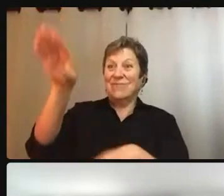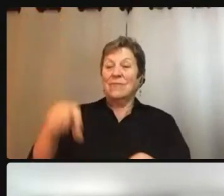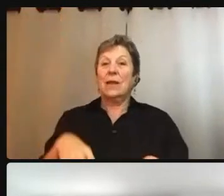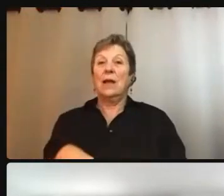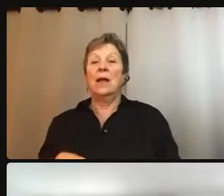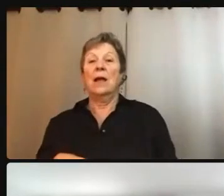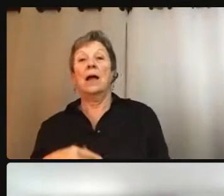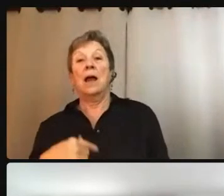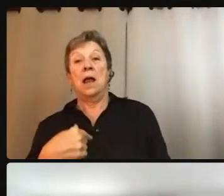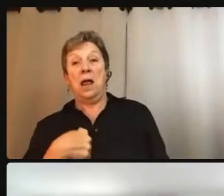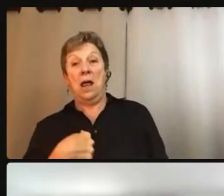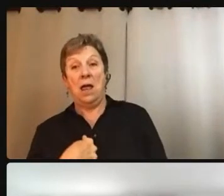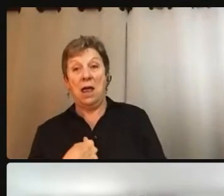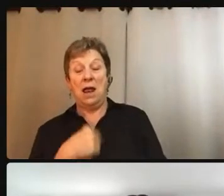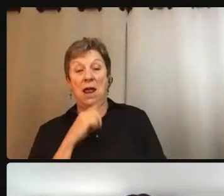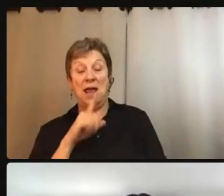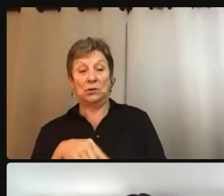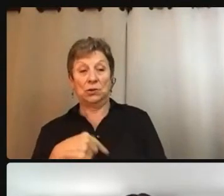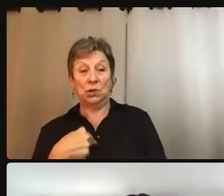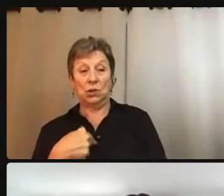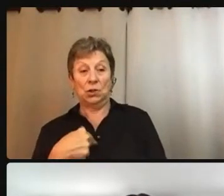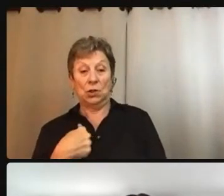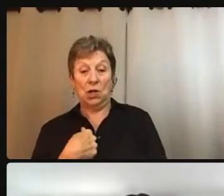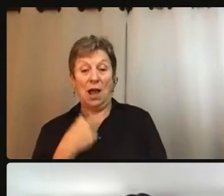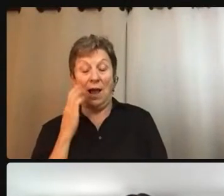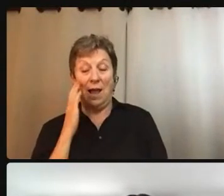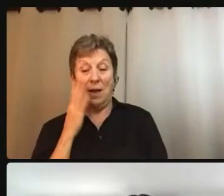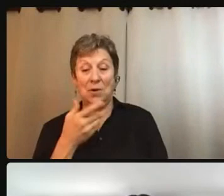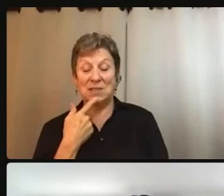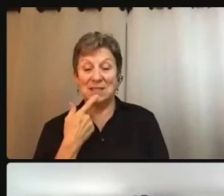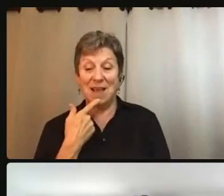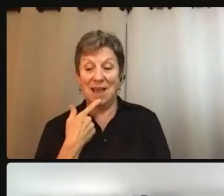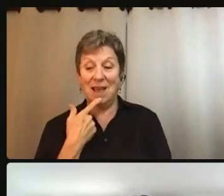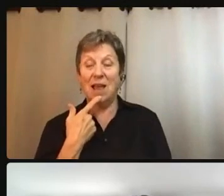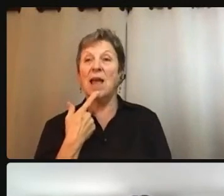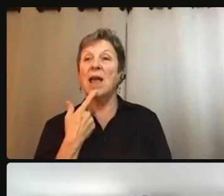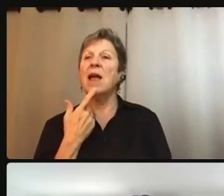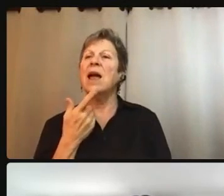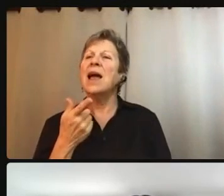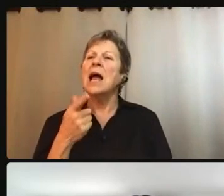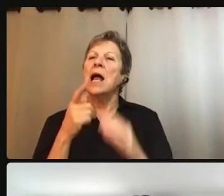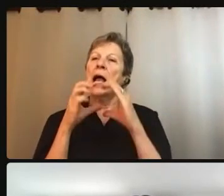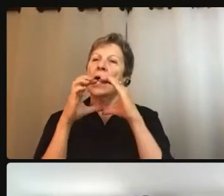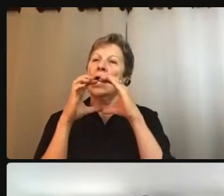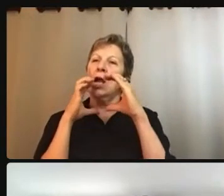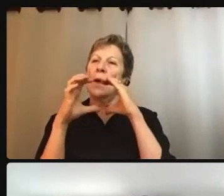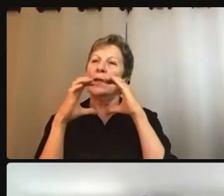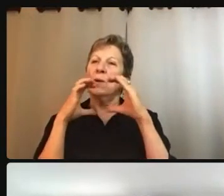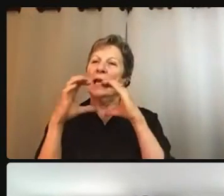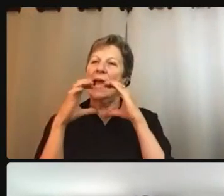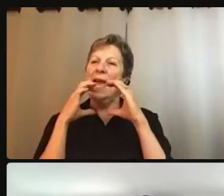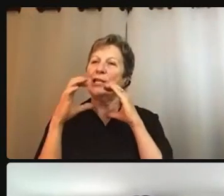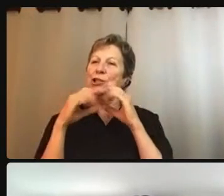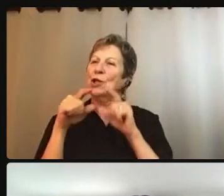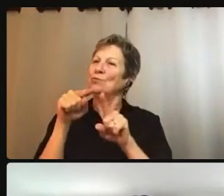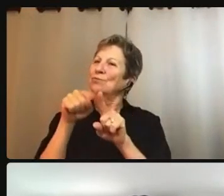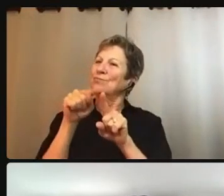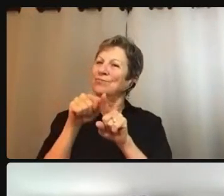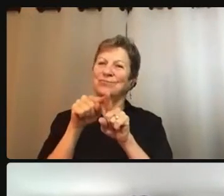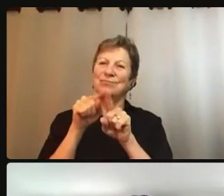OUR CHILDREN HAVE A THRIVING